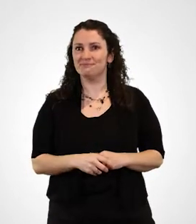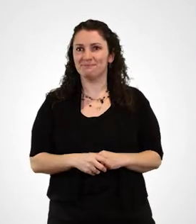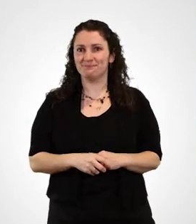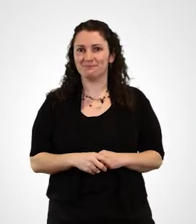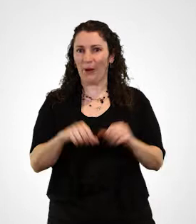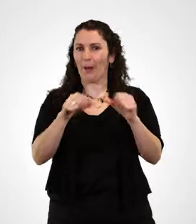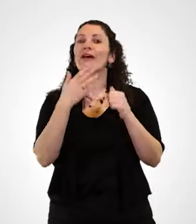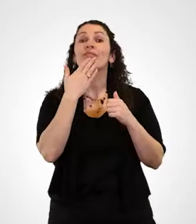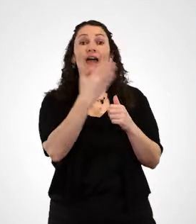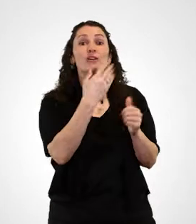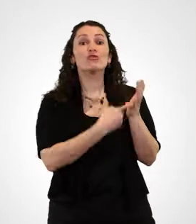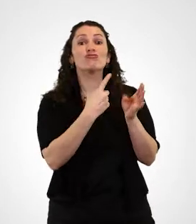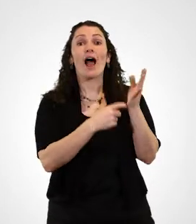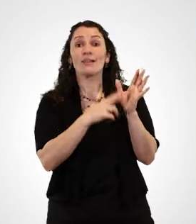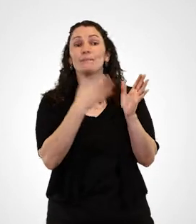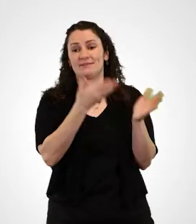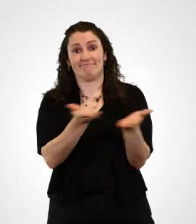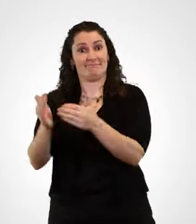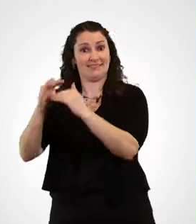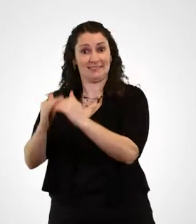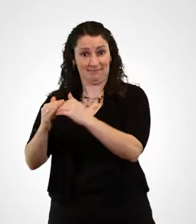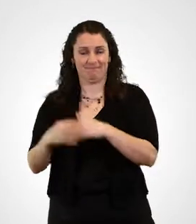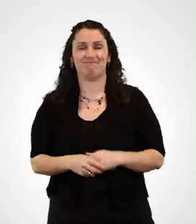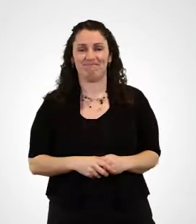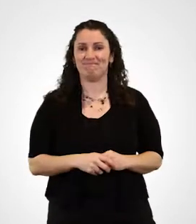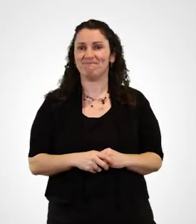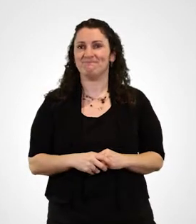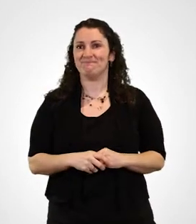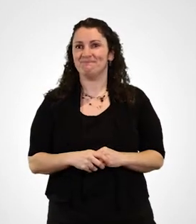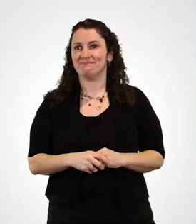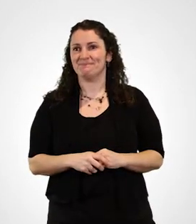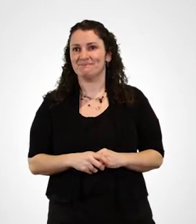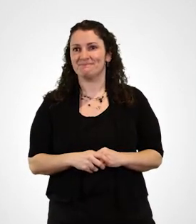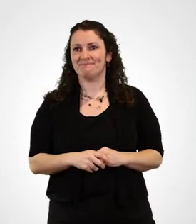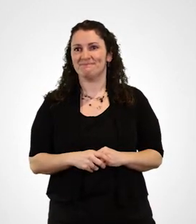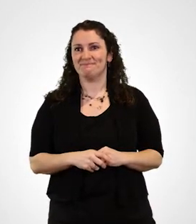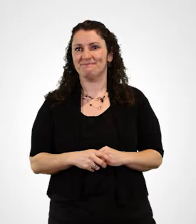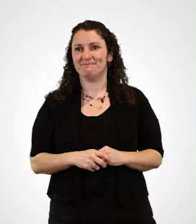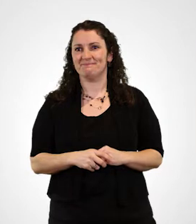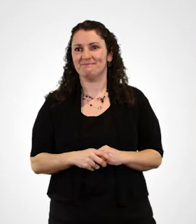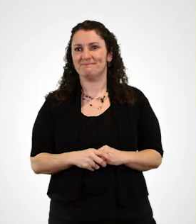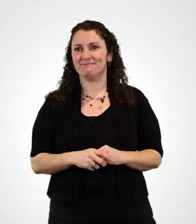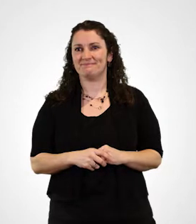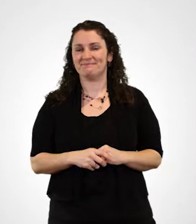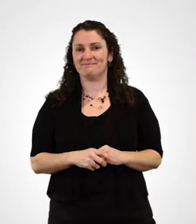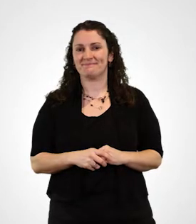Ok, Rylan, you go sit down.